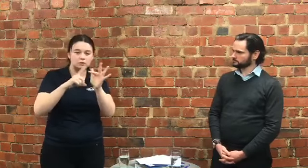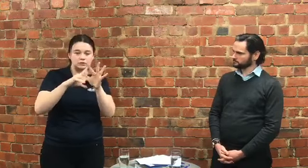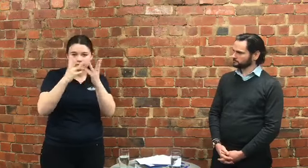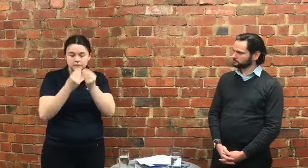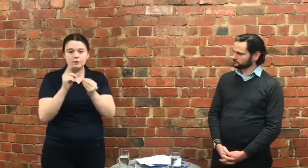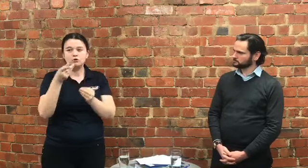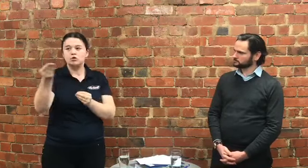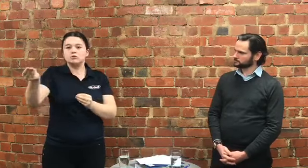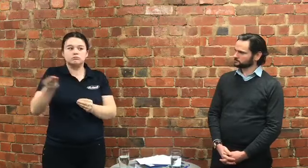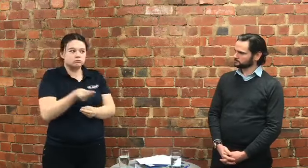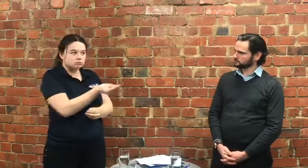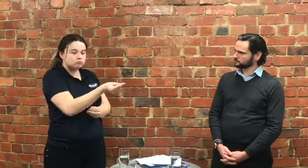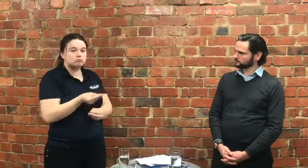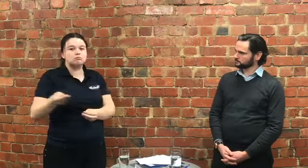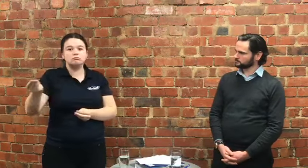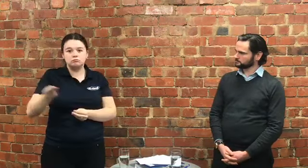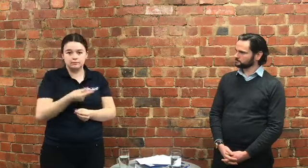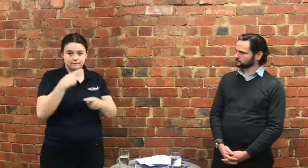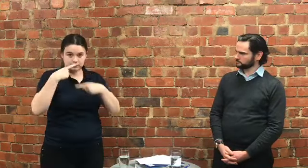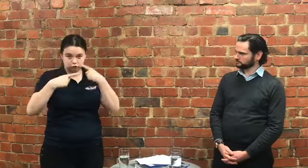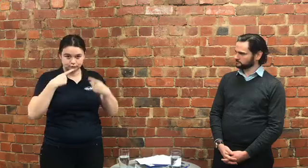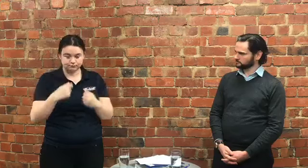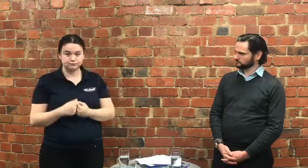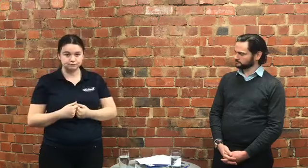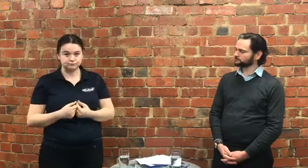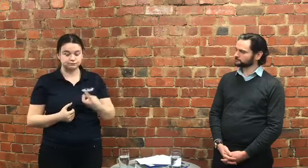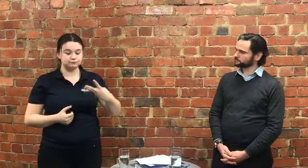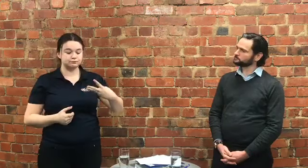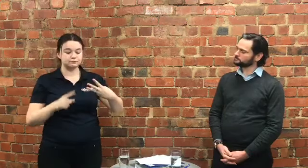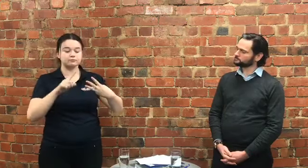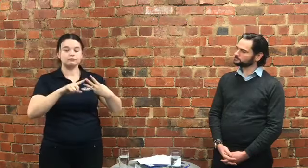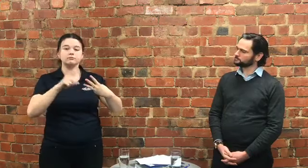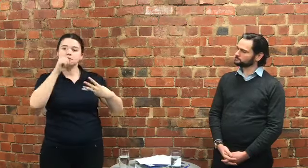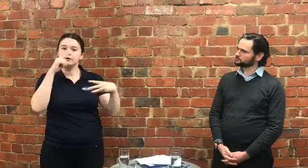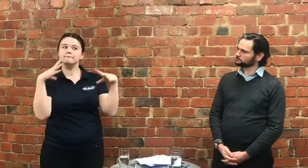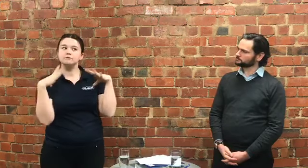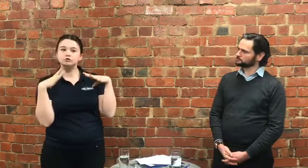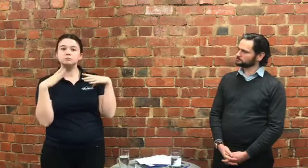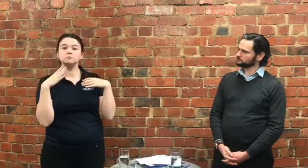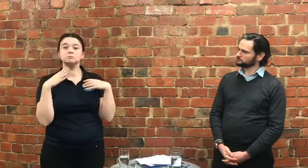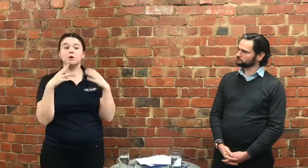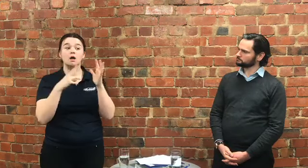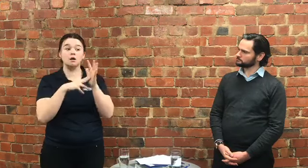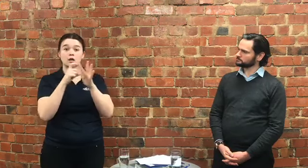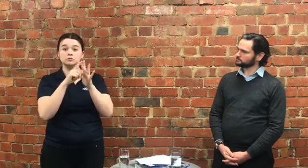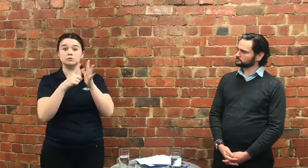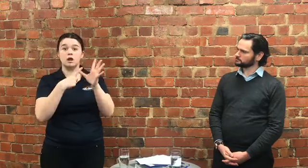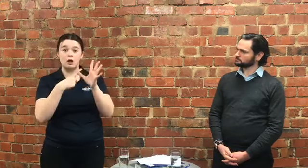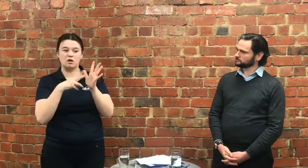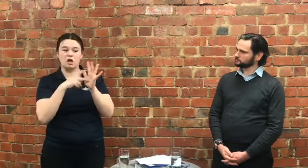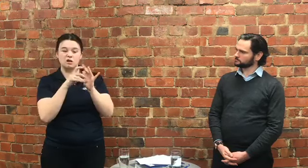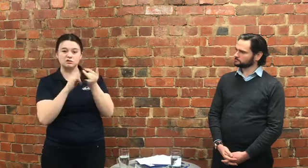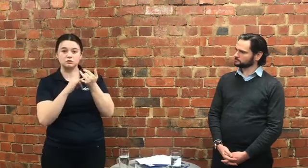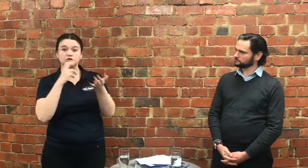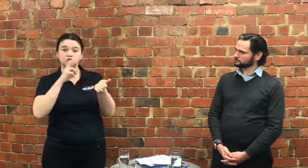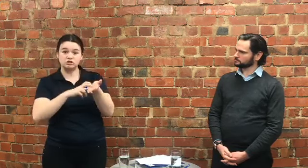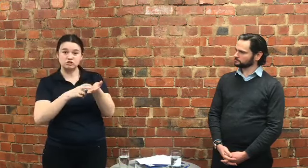They deal with the taxes and the invoices and so on, but you also have a lot more control. You have a lot more freedom too,